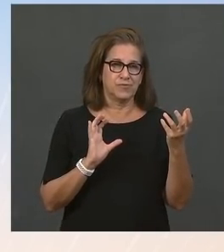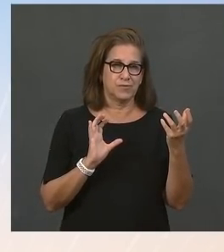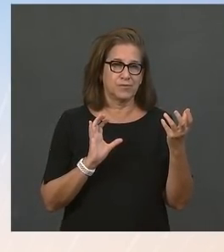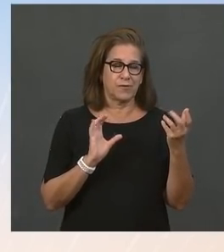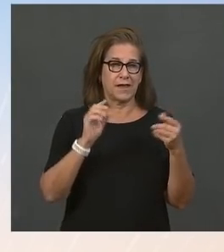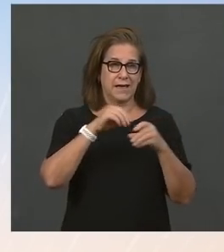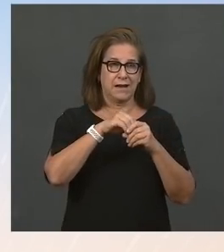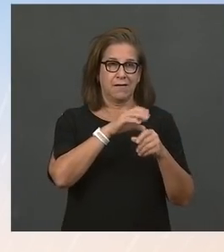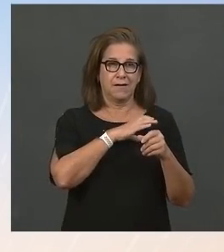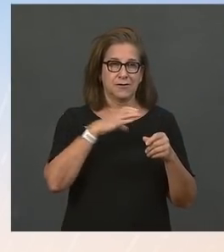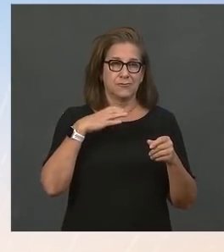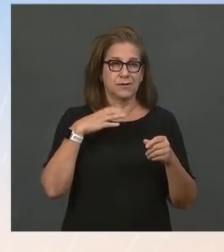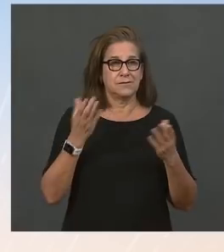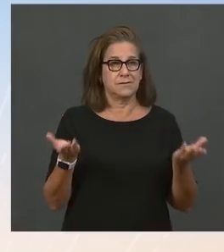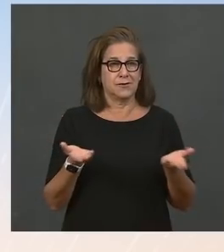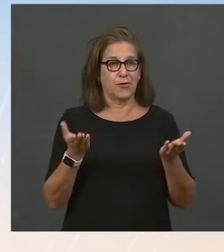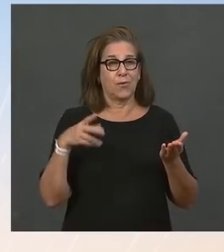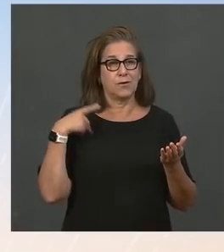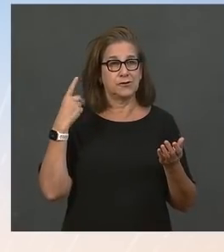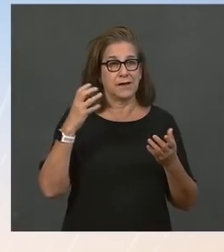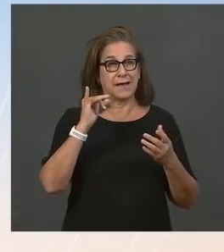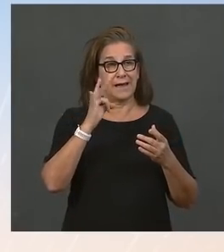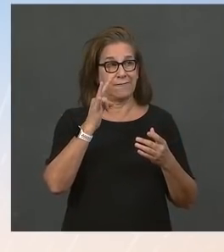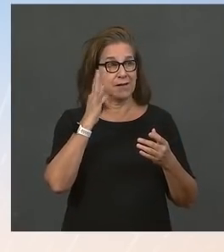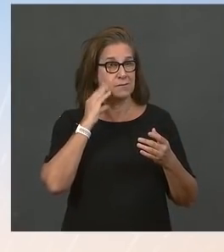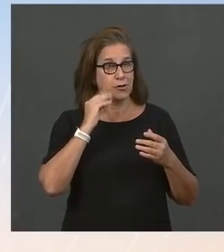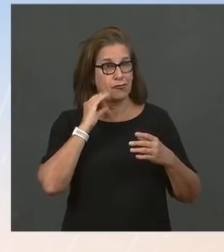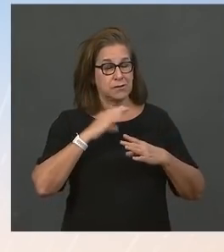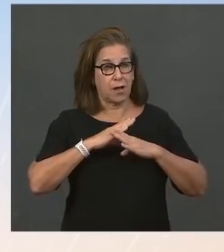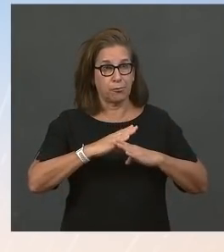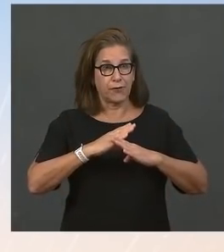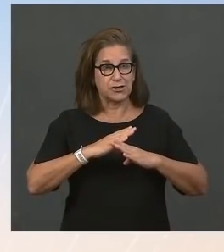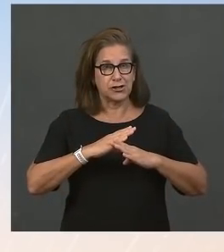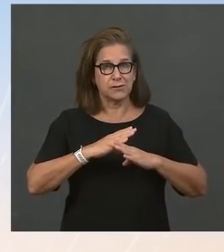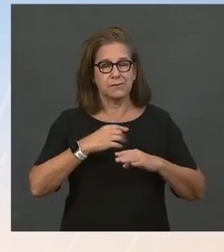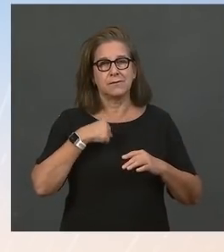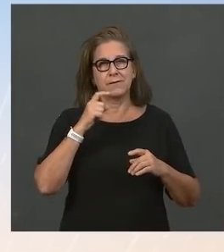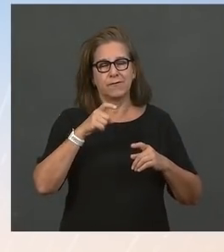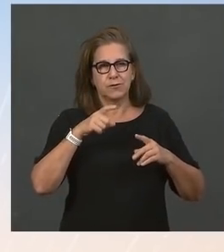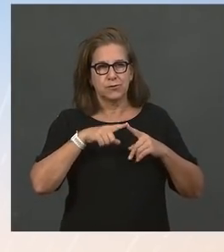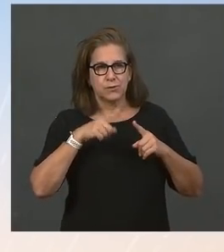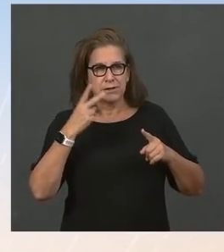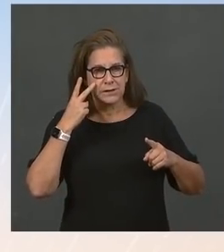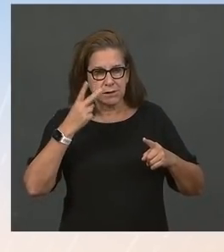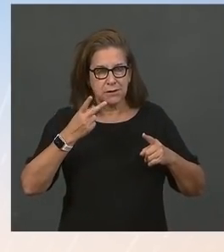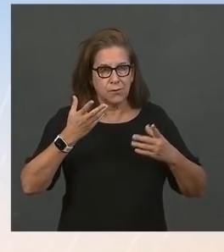that it was something that we would have to take a look at. So, look, I think people -- many of you have covered the President for some time,